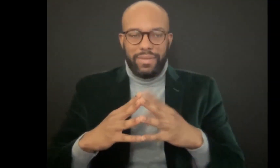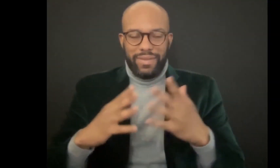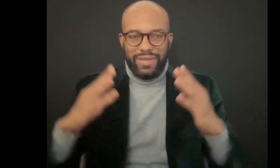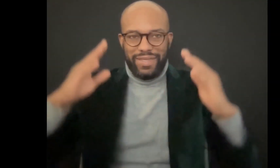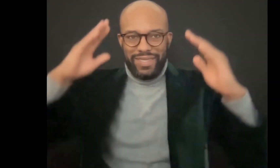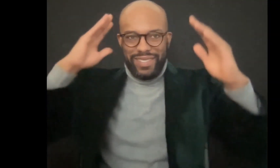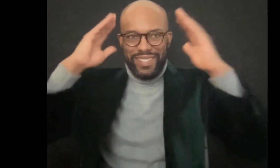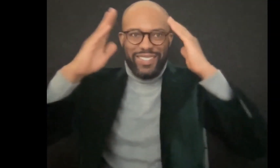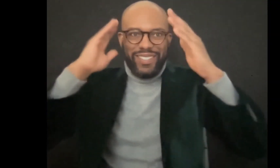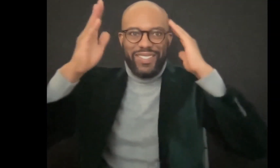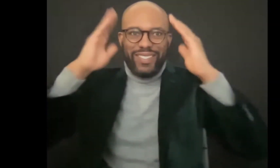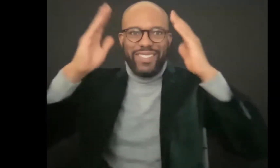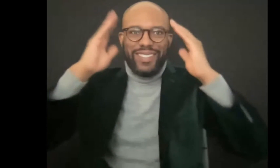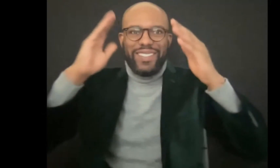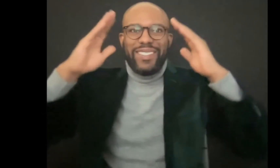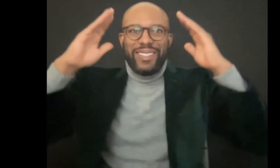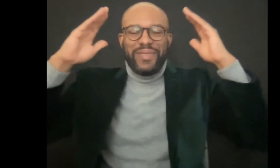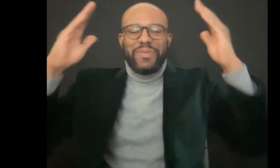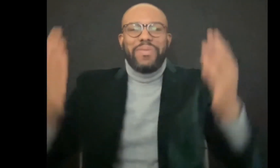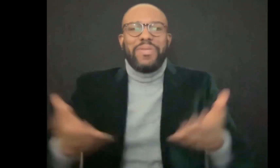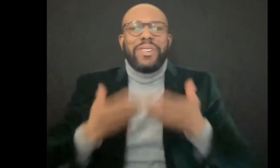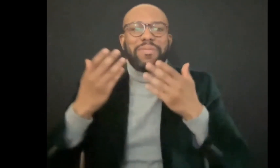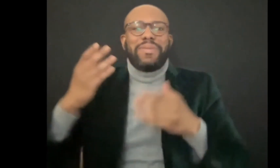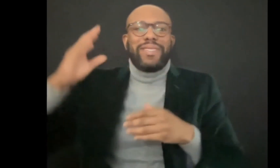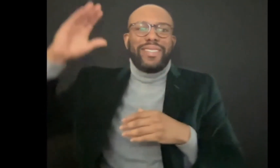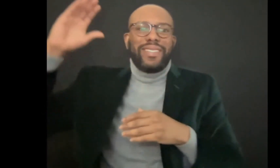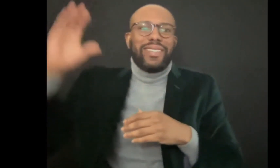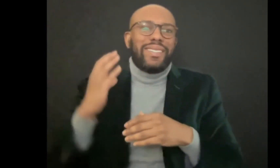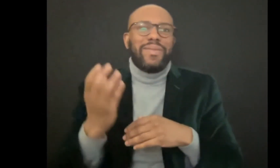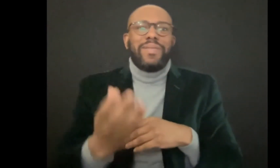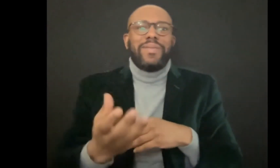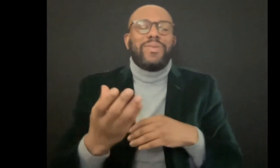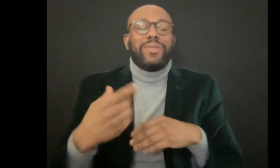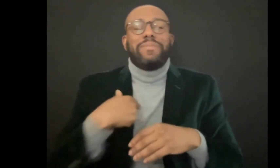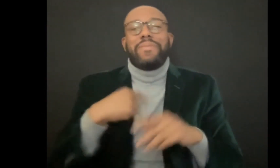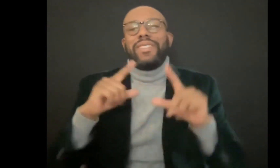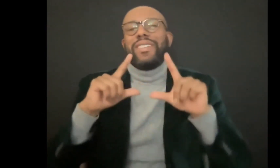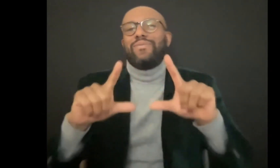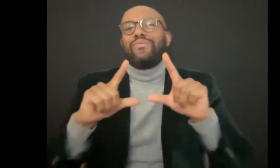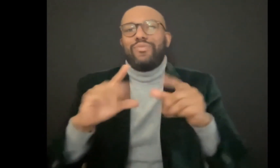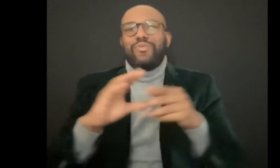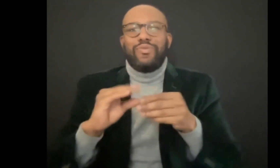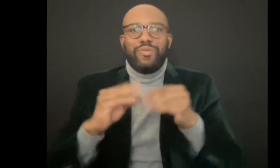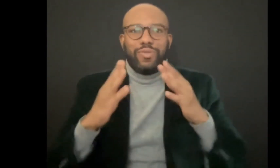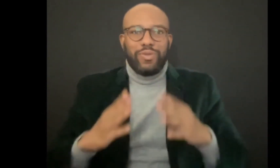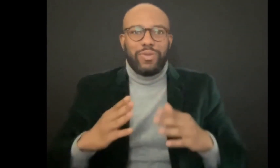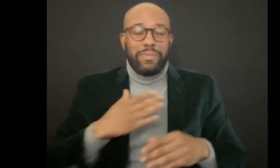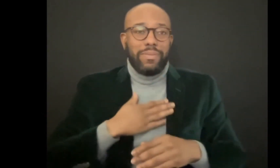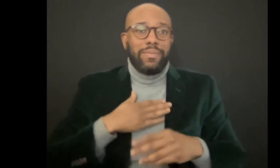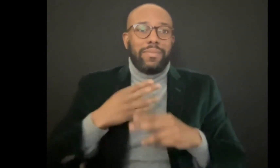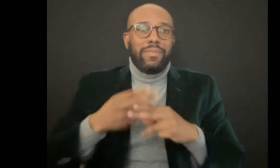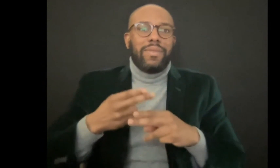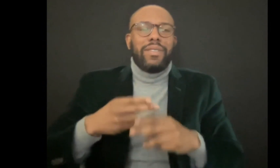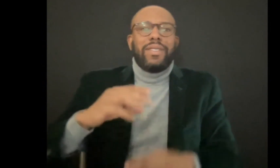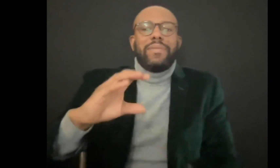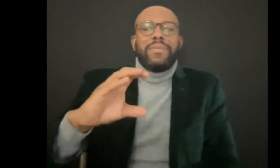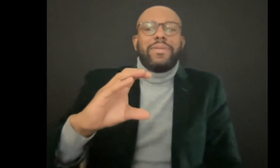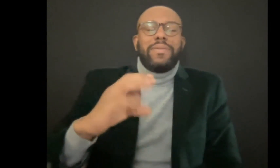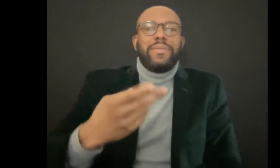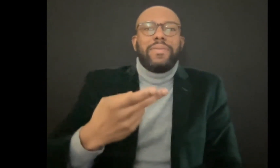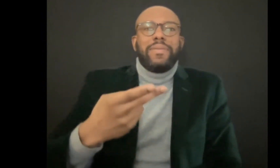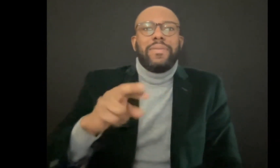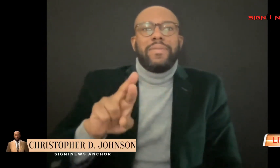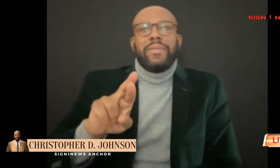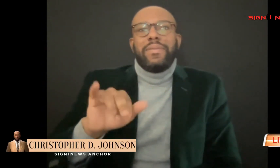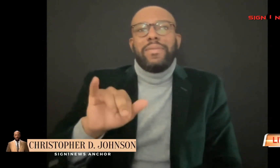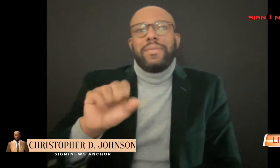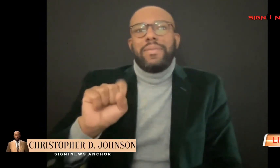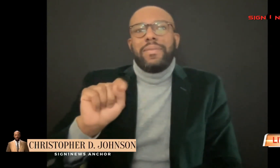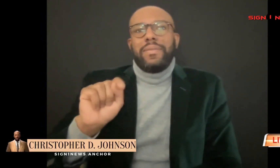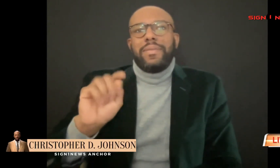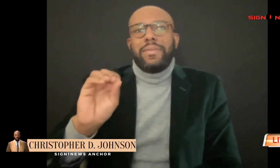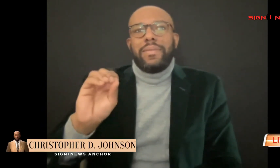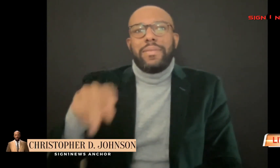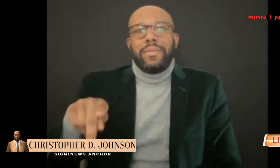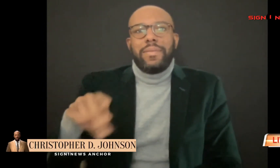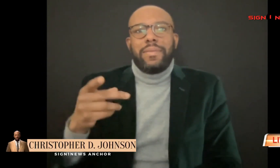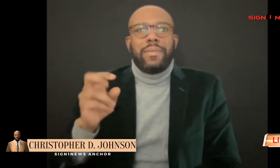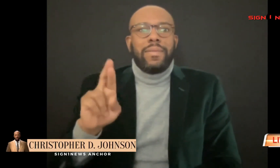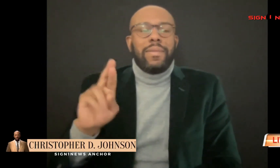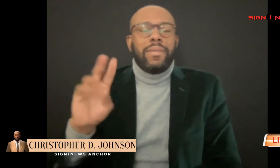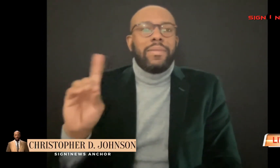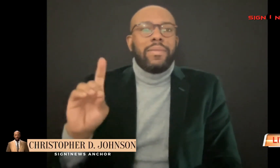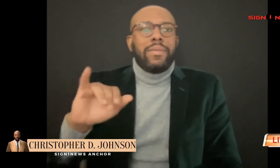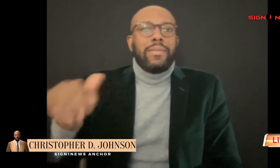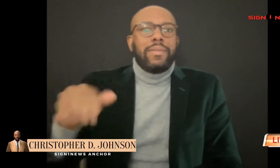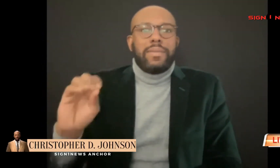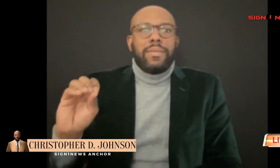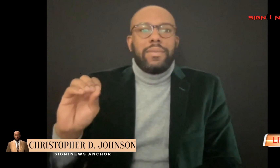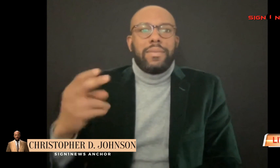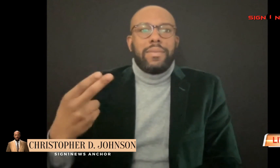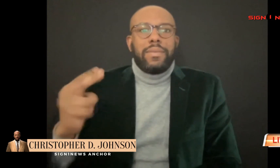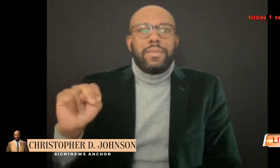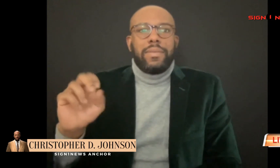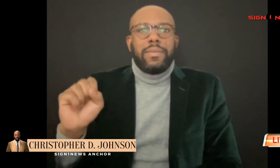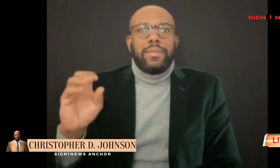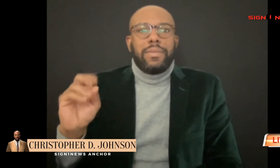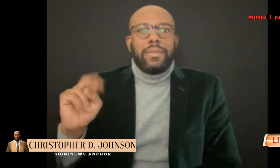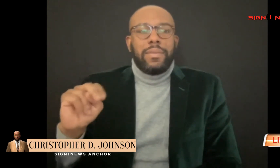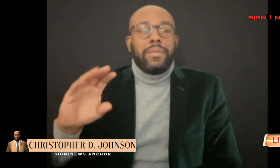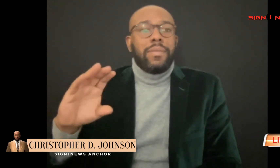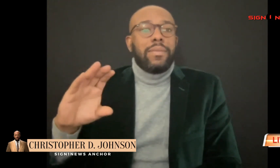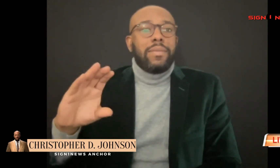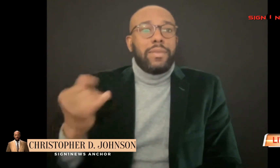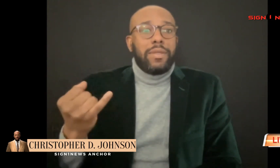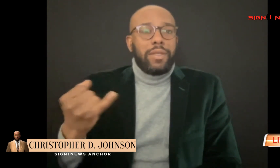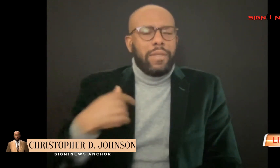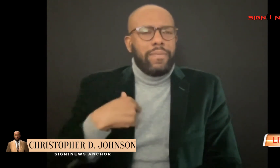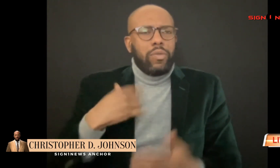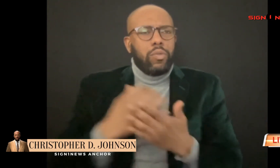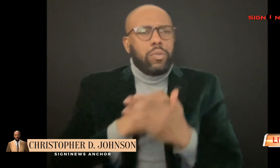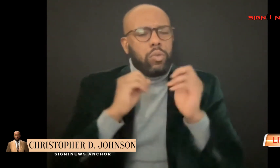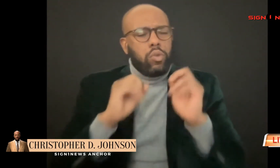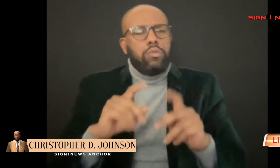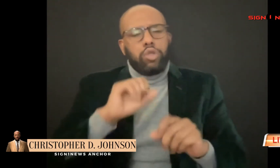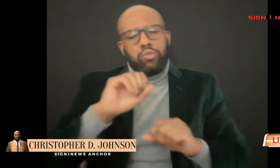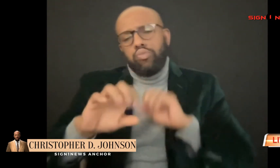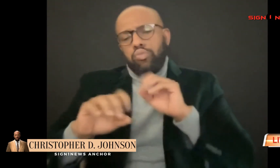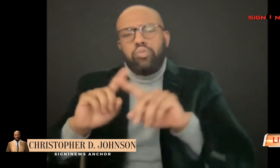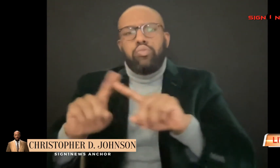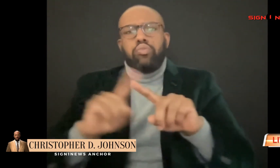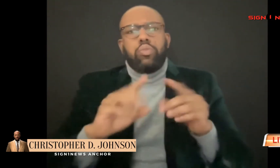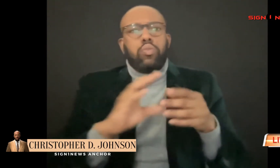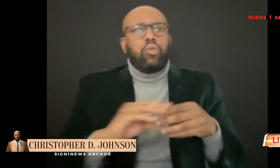Hello everyone welcome to Sign1News I'm Sign1News anchor Christopher D Johnson